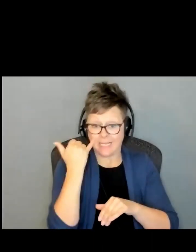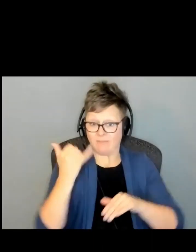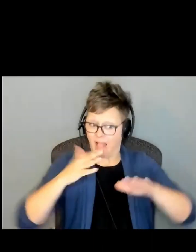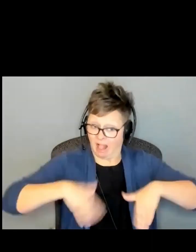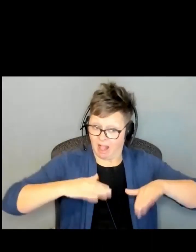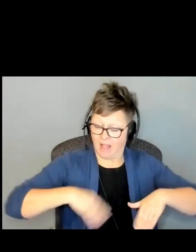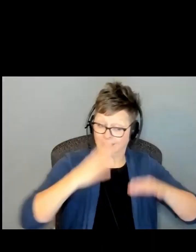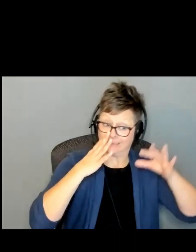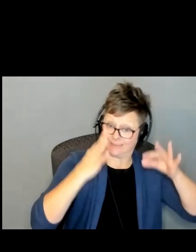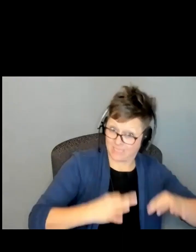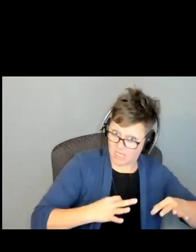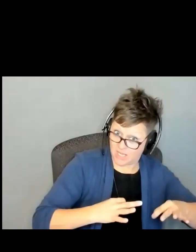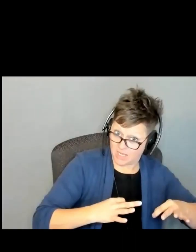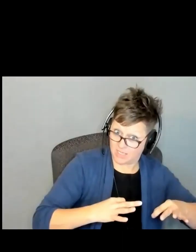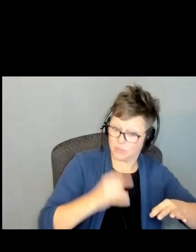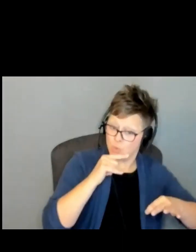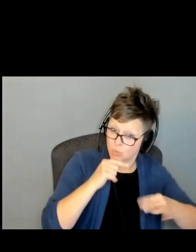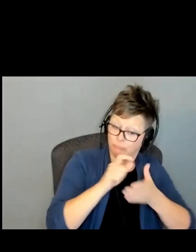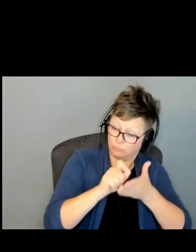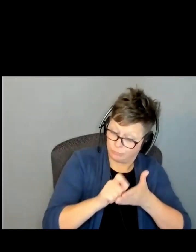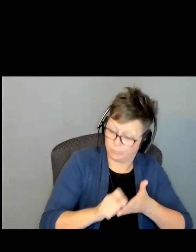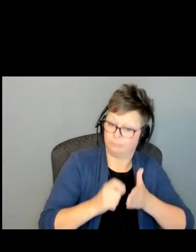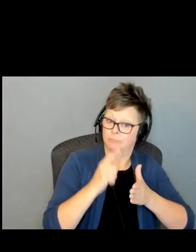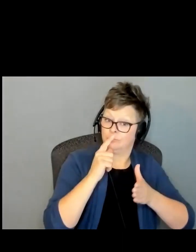And if not then it can unravel very quickly.